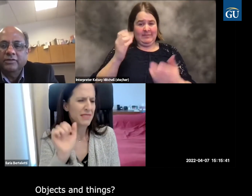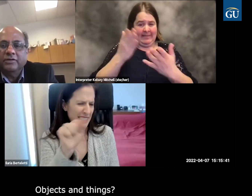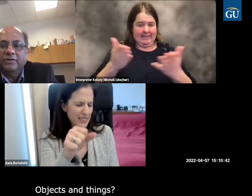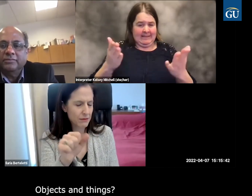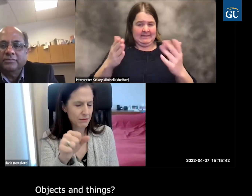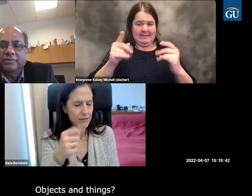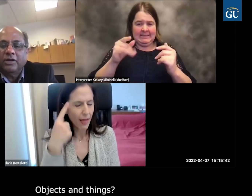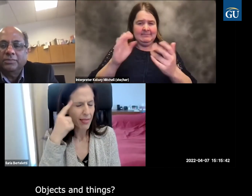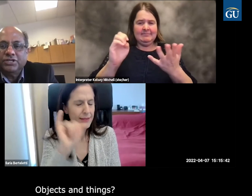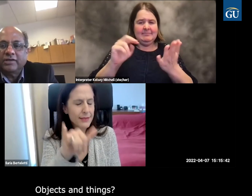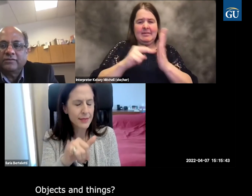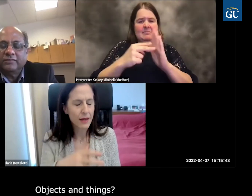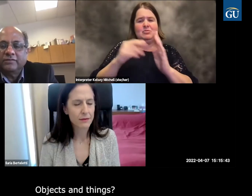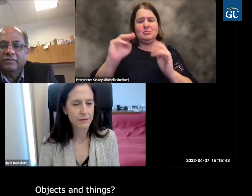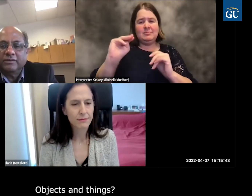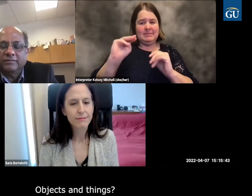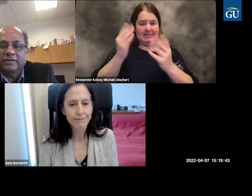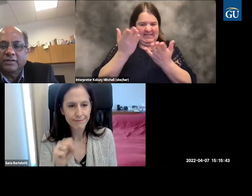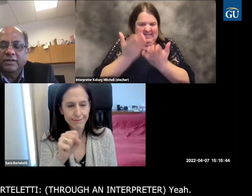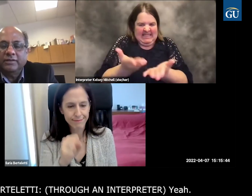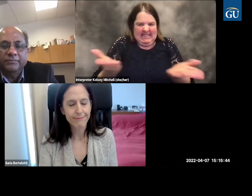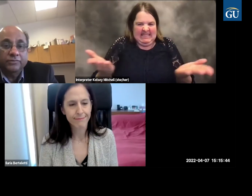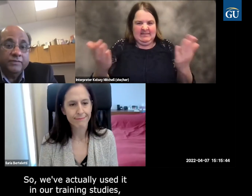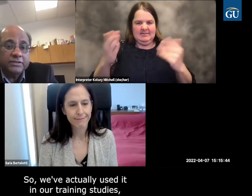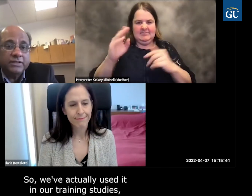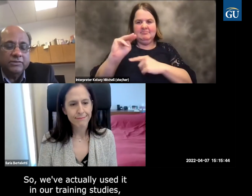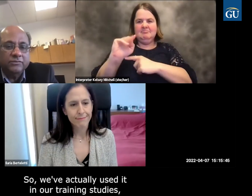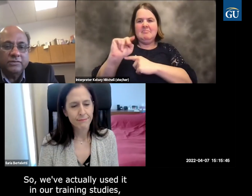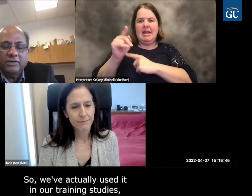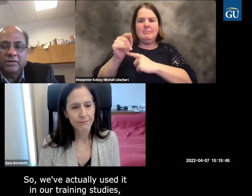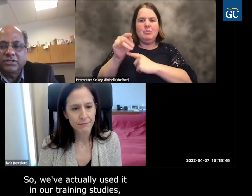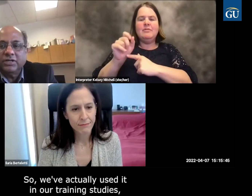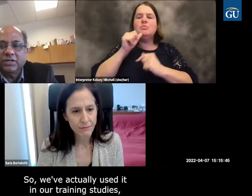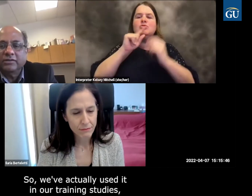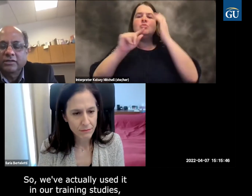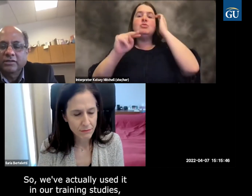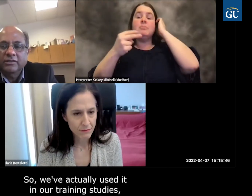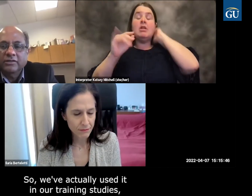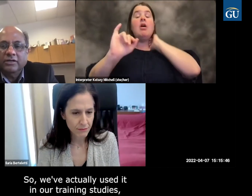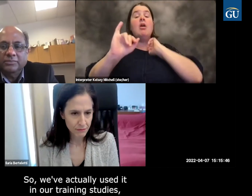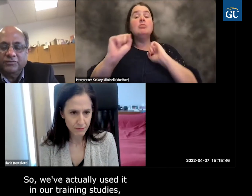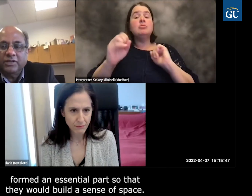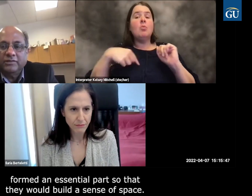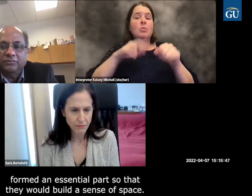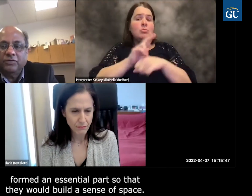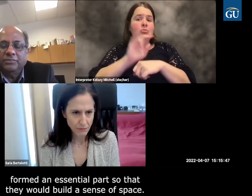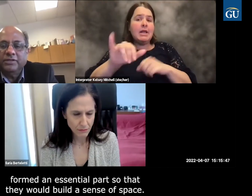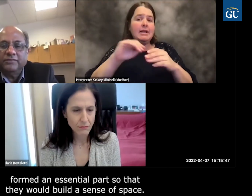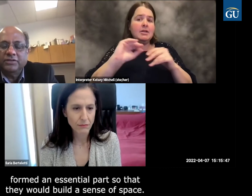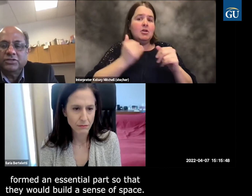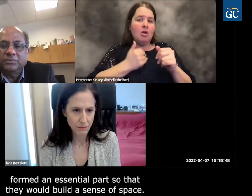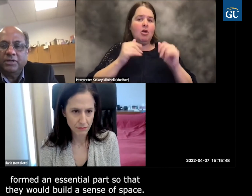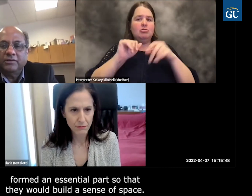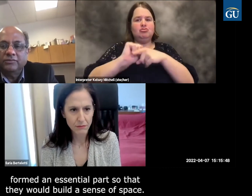um objects and things that yeah so we've actually used it in our training